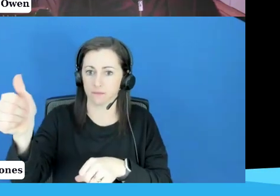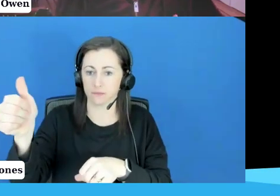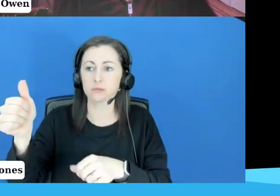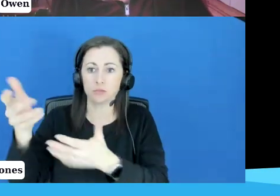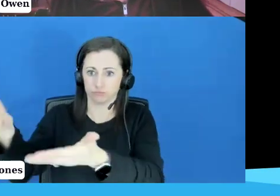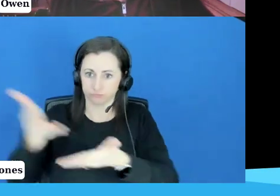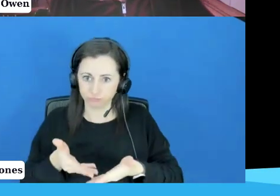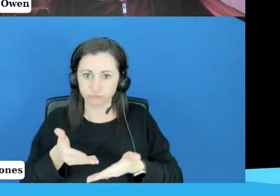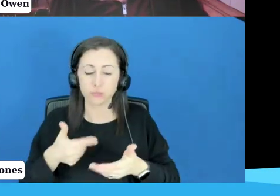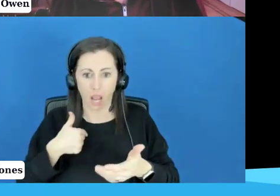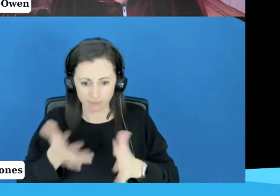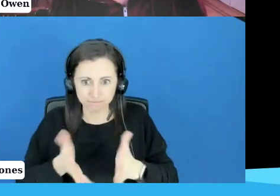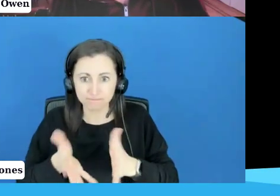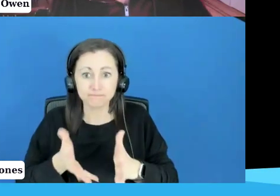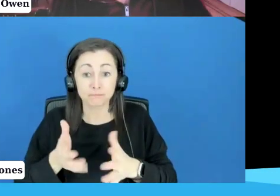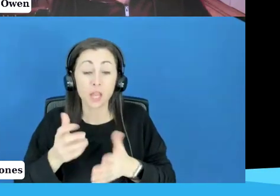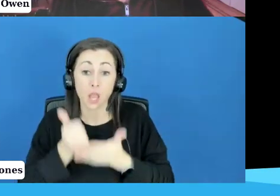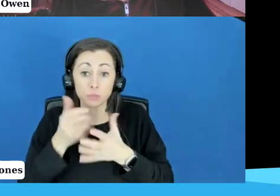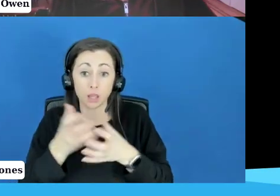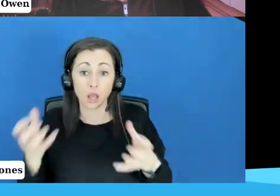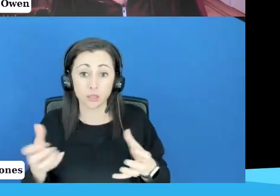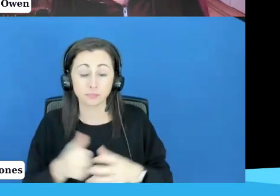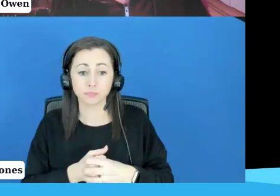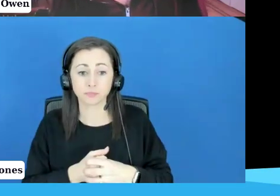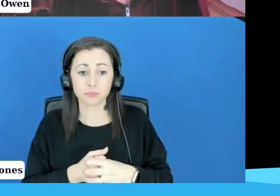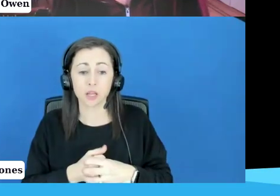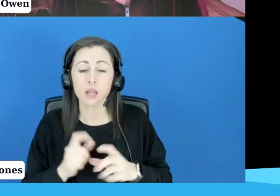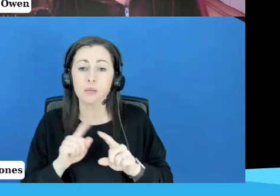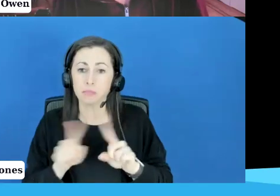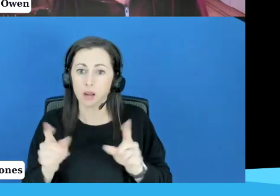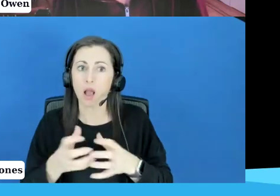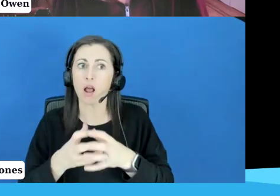And that helped a lot. But there was a lot of anxiety around that.